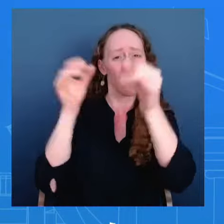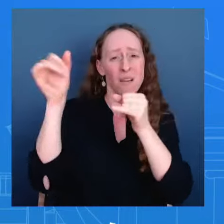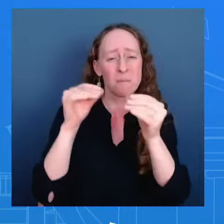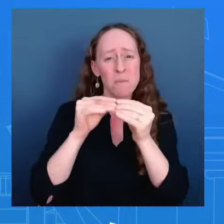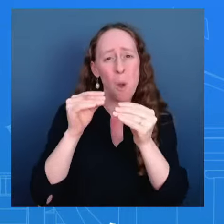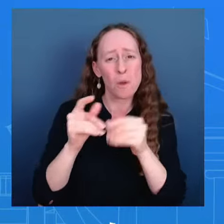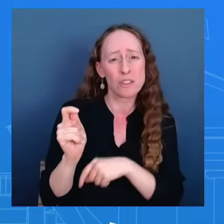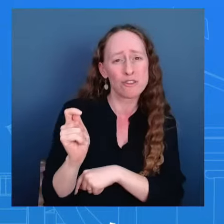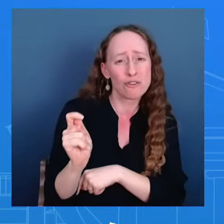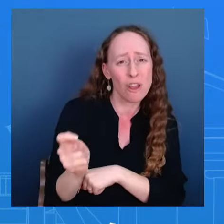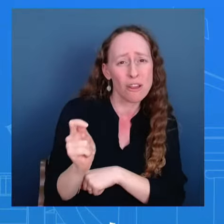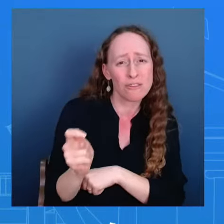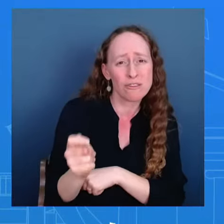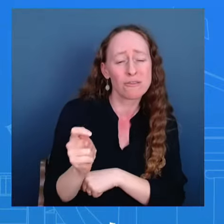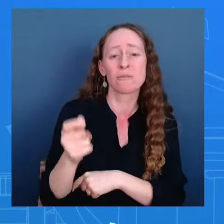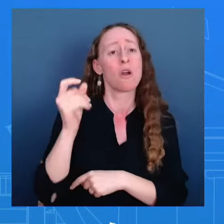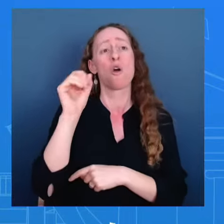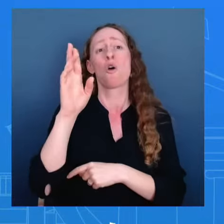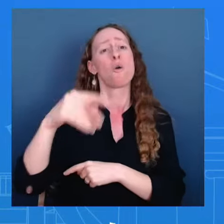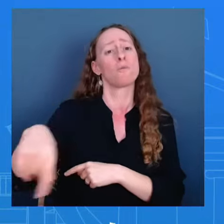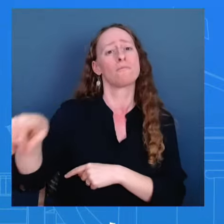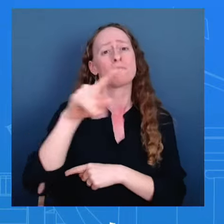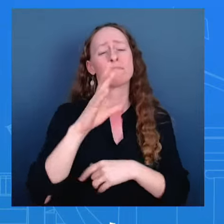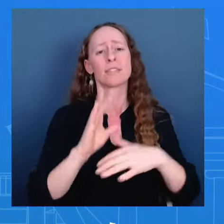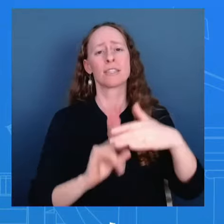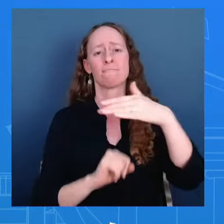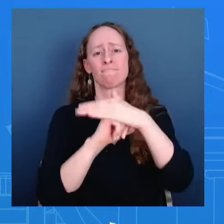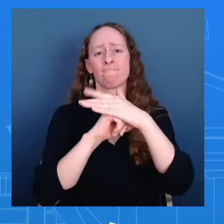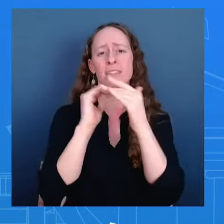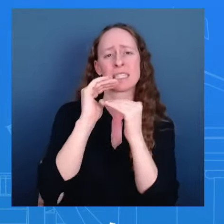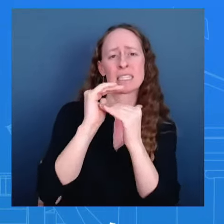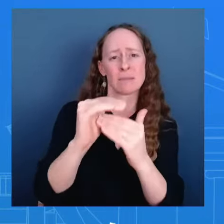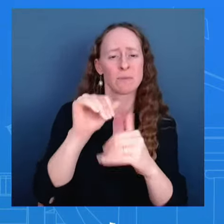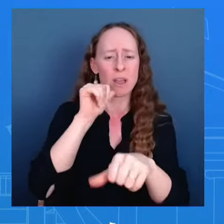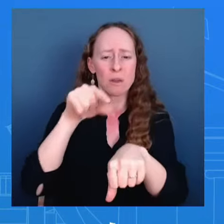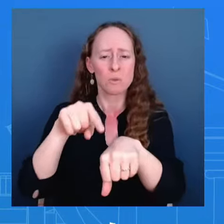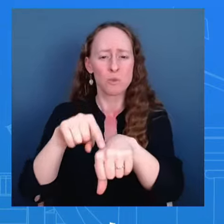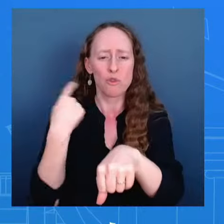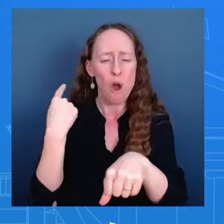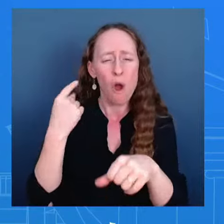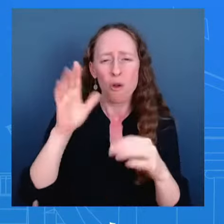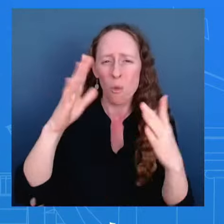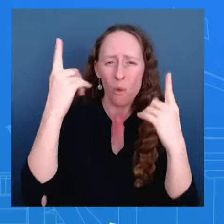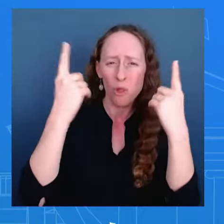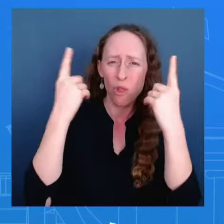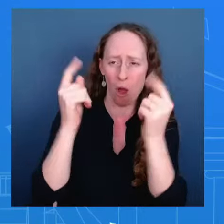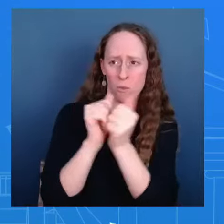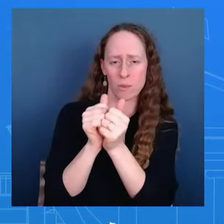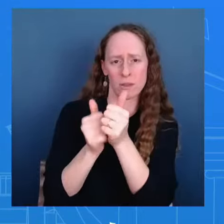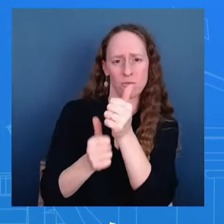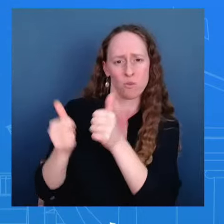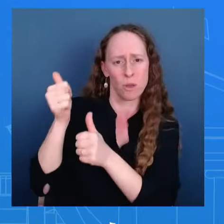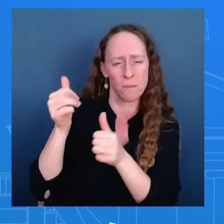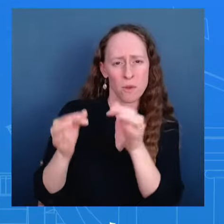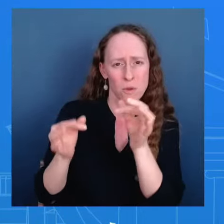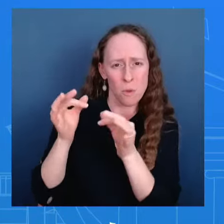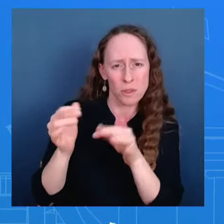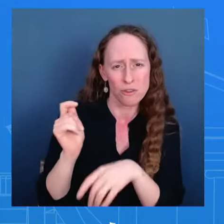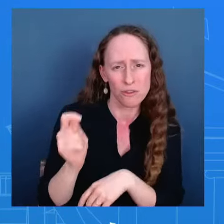to make at this time on your question about reform, but I think I made this announcement last week about what the president has worked very hard